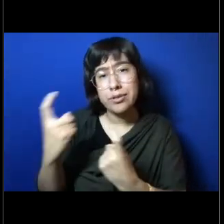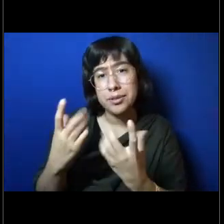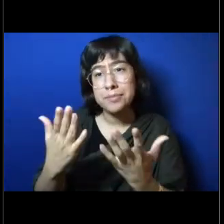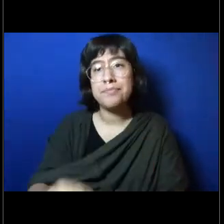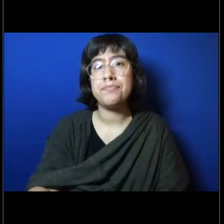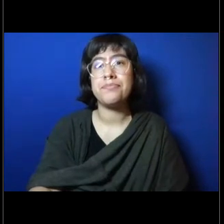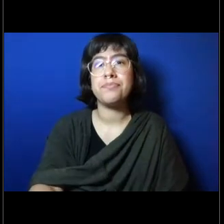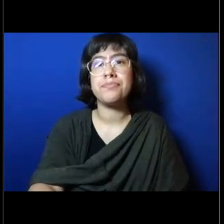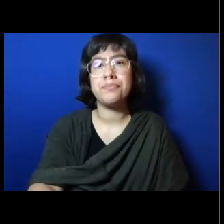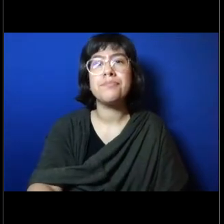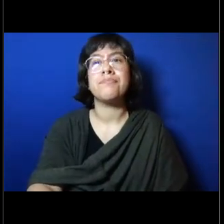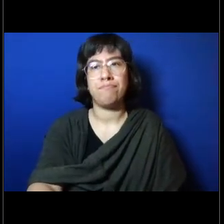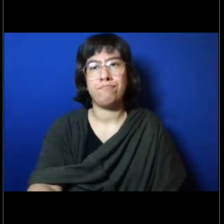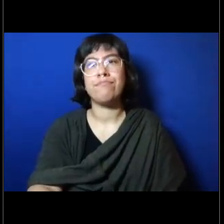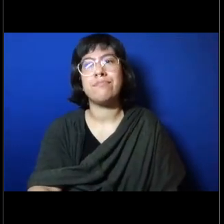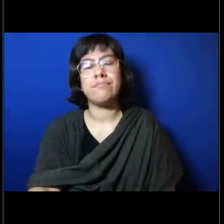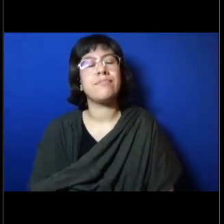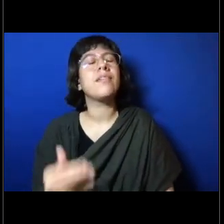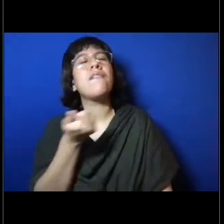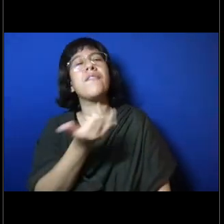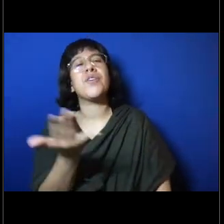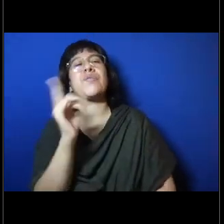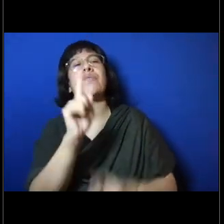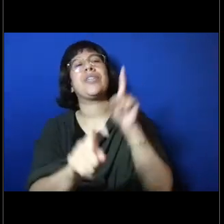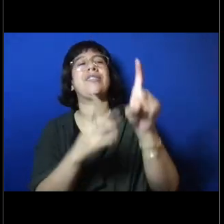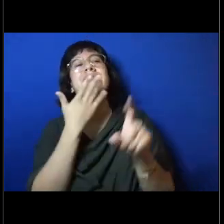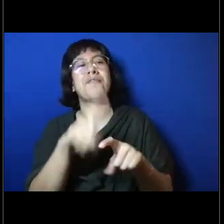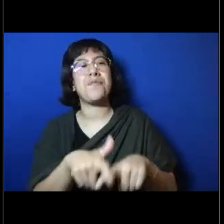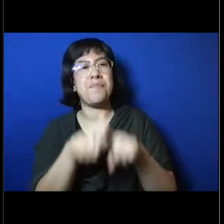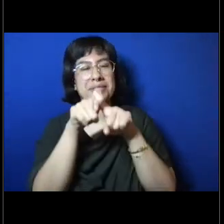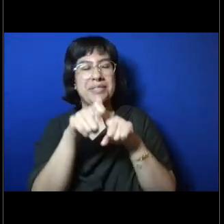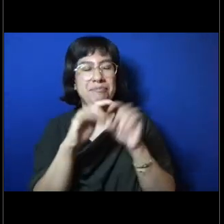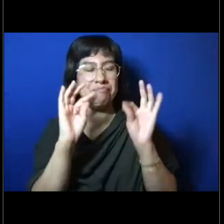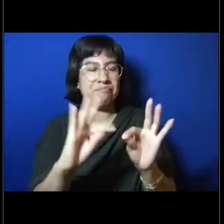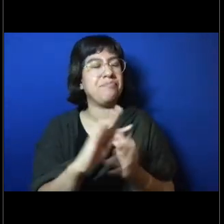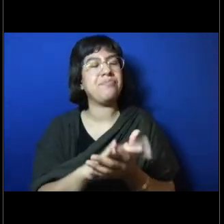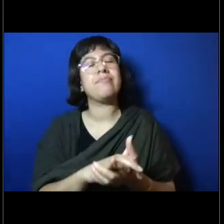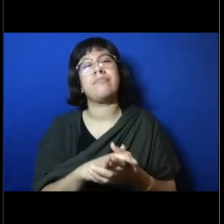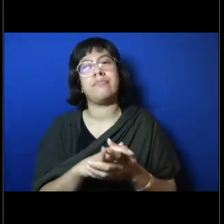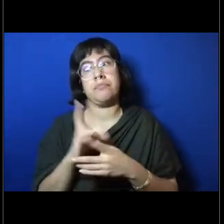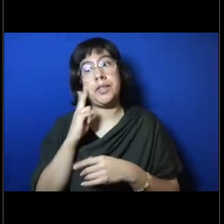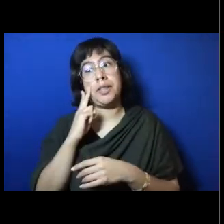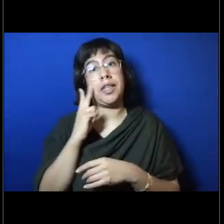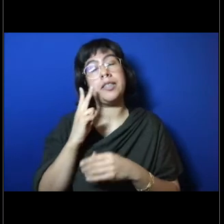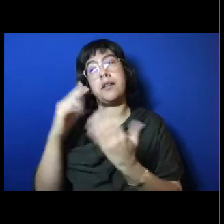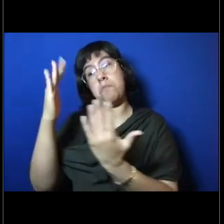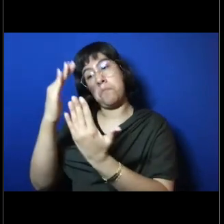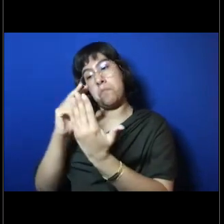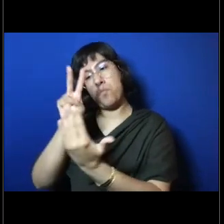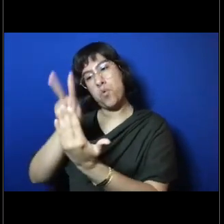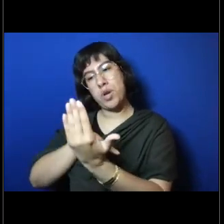[Grace] We do have a few questions, so thank you for pausing. So again, we'll see if we can go through some of these pretty quickly.